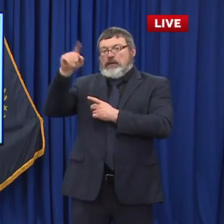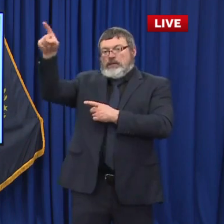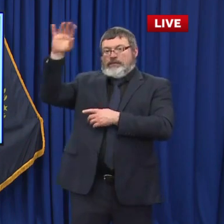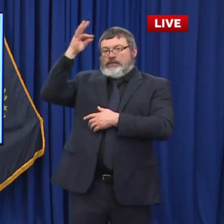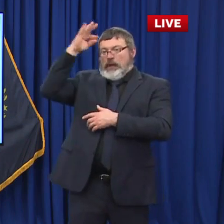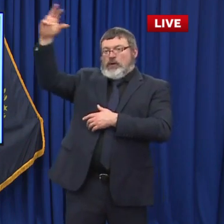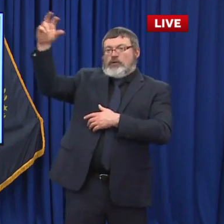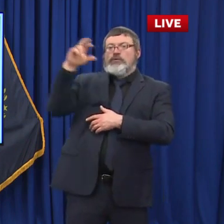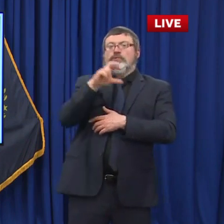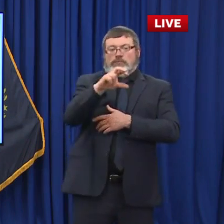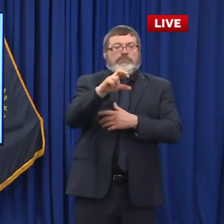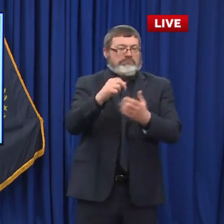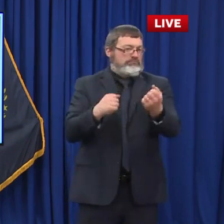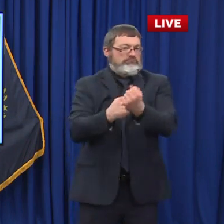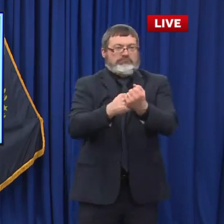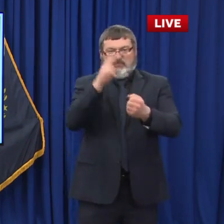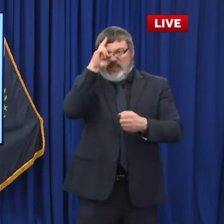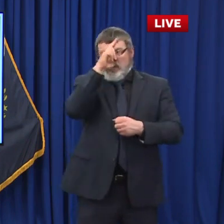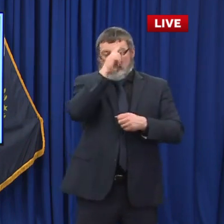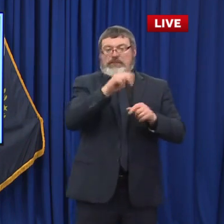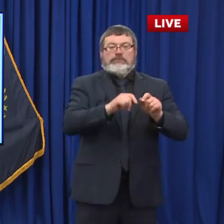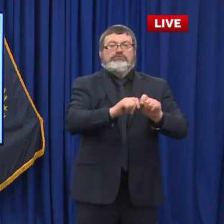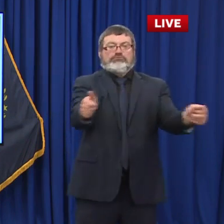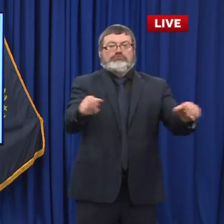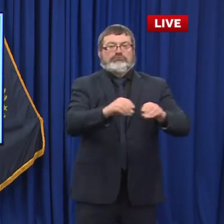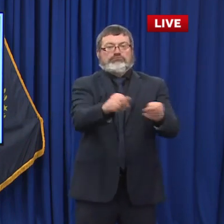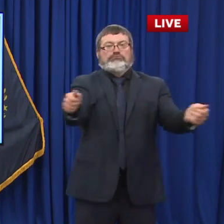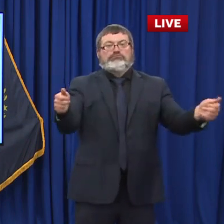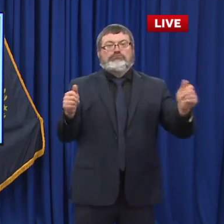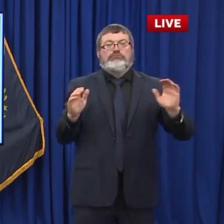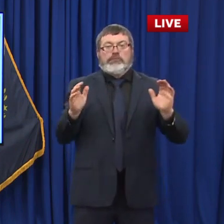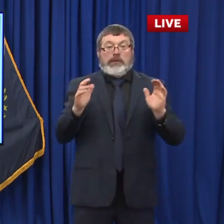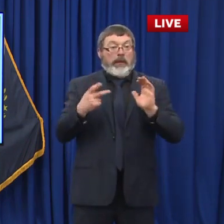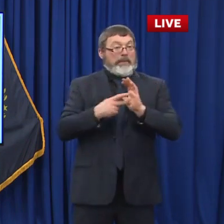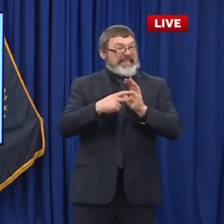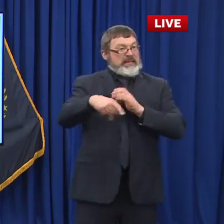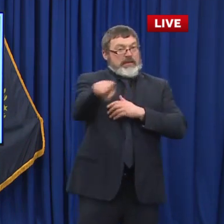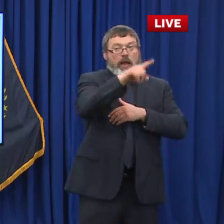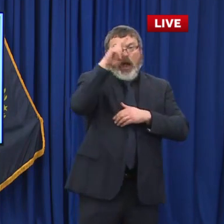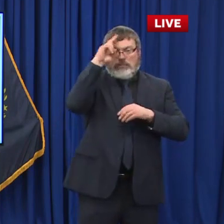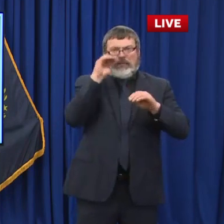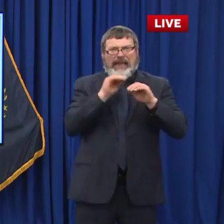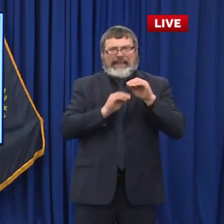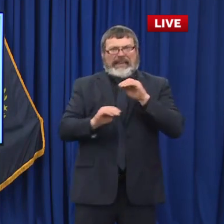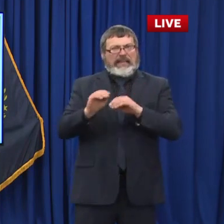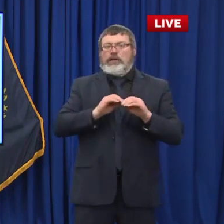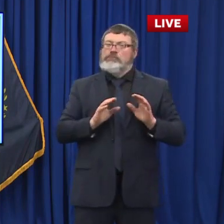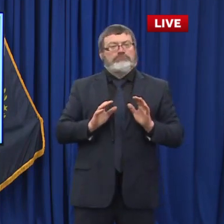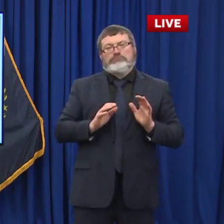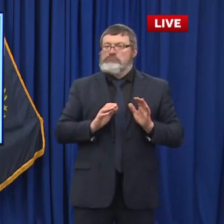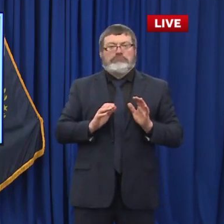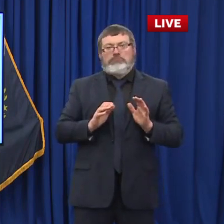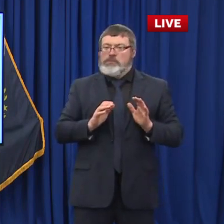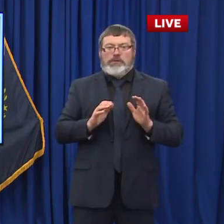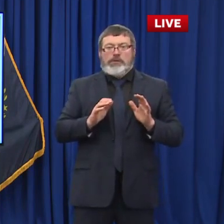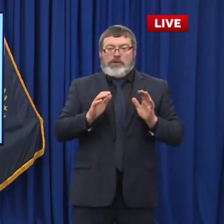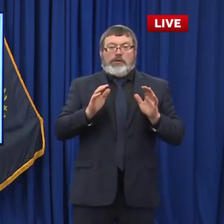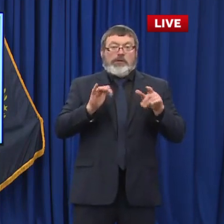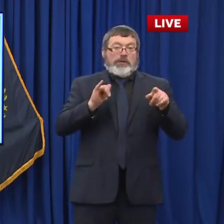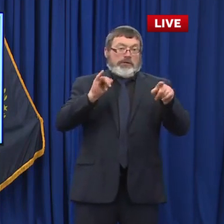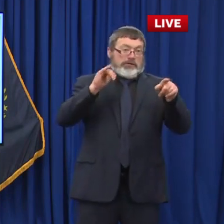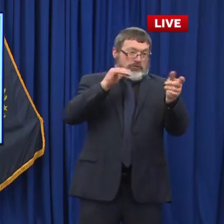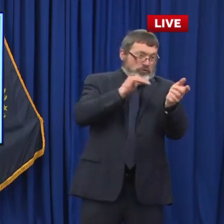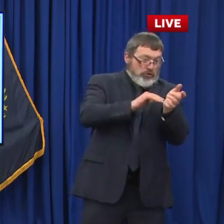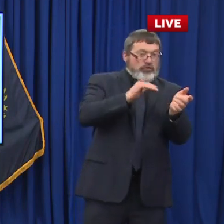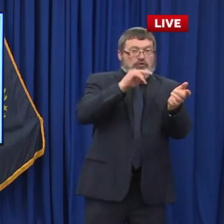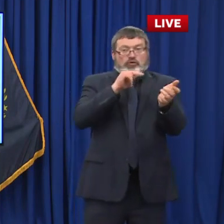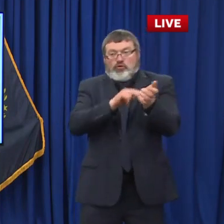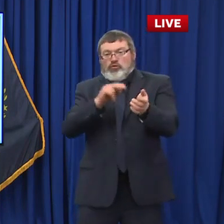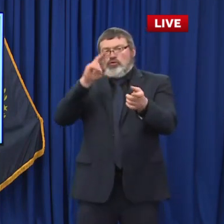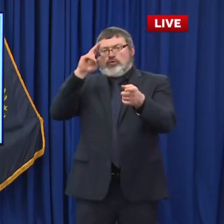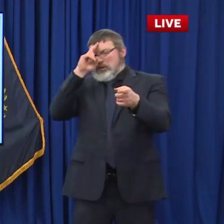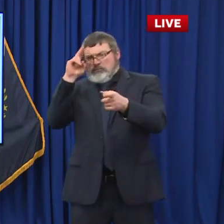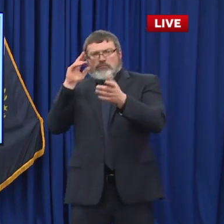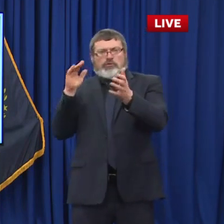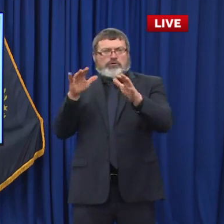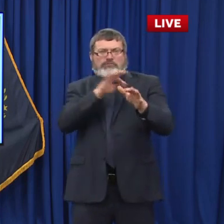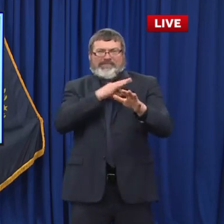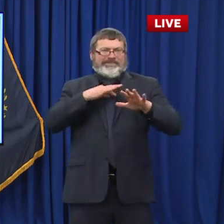THAT COMBINED WITH AN ADDITIONAL $70 MILLION THE GOVERNMENT IS ALLOCATING THIS WEEK TO OUR HOSPITALS CREATES A LOT OF ECONOMIC OPPORTUNITY FOR HOSPITALS AND DOCTORS THAT HAVE